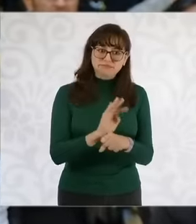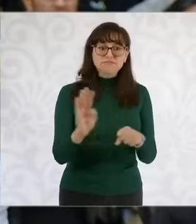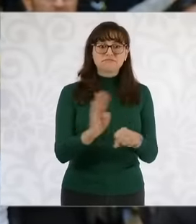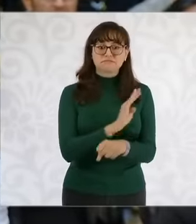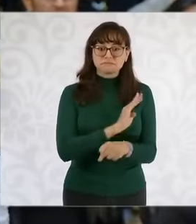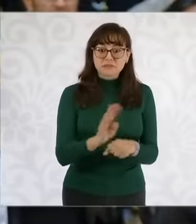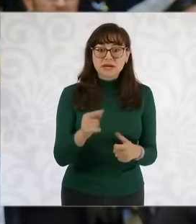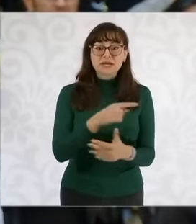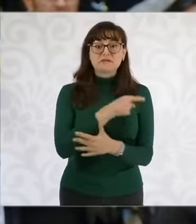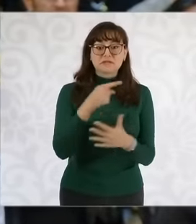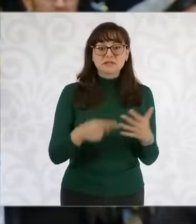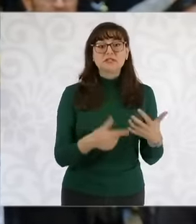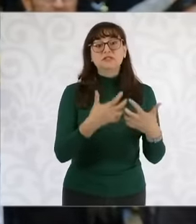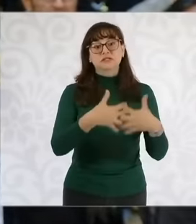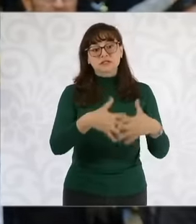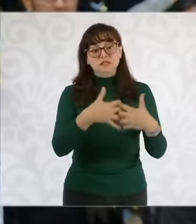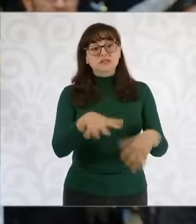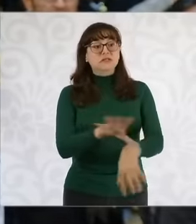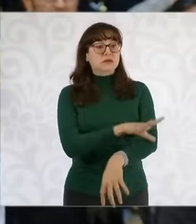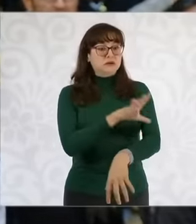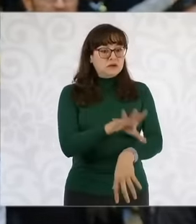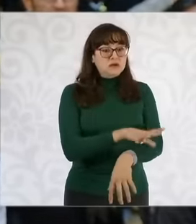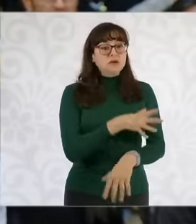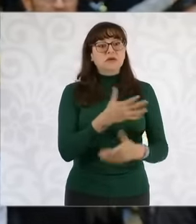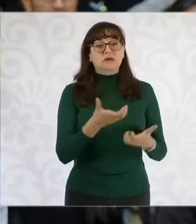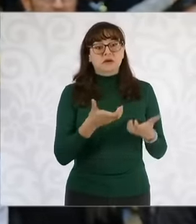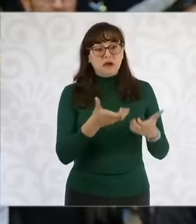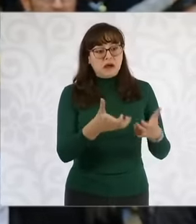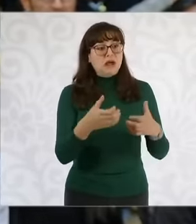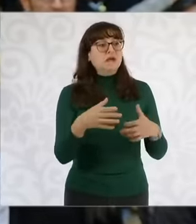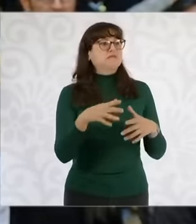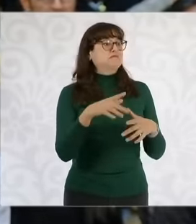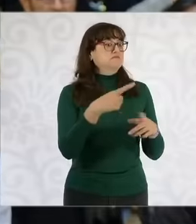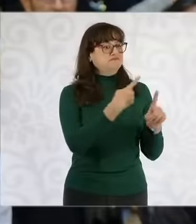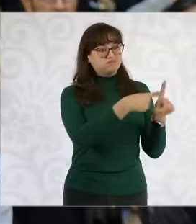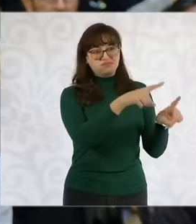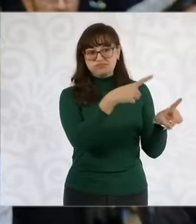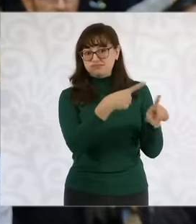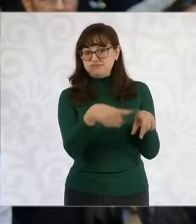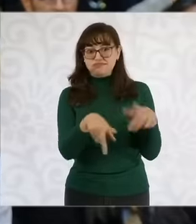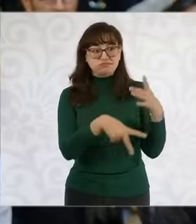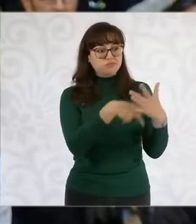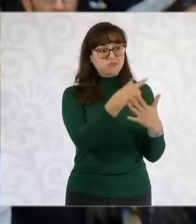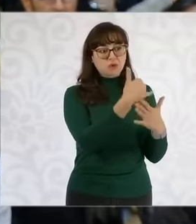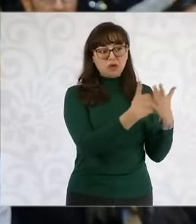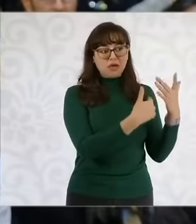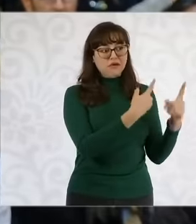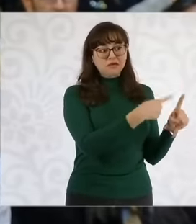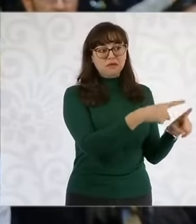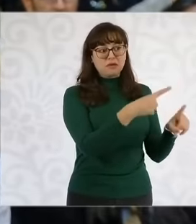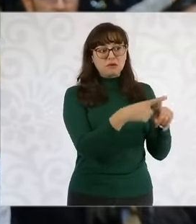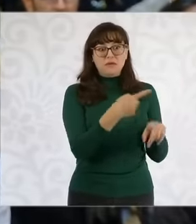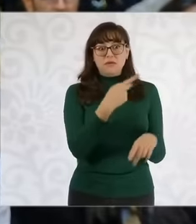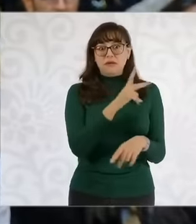Guimas Chihuahua highway has been presented at some point with this project for paving,